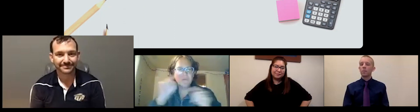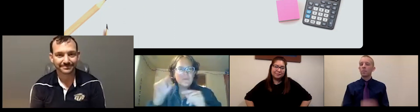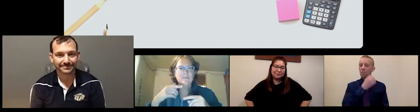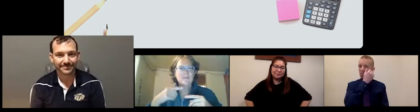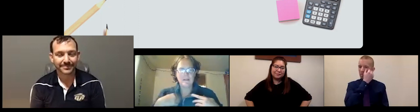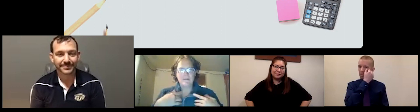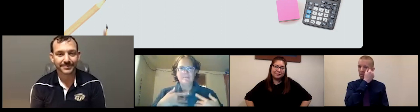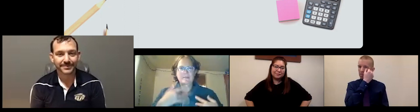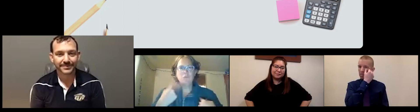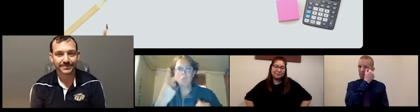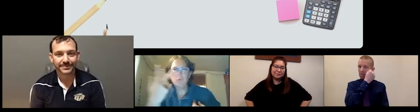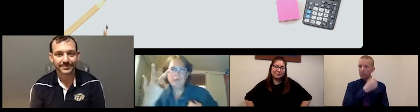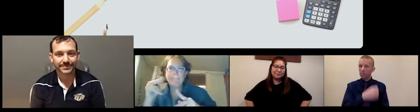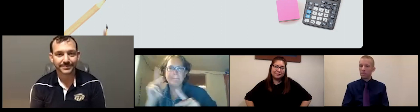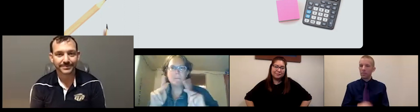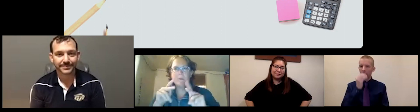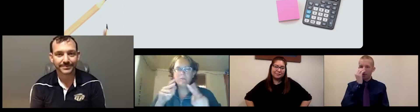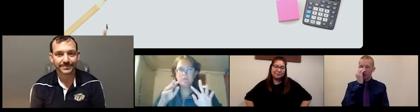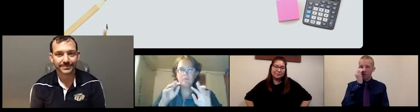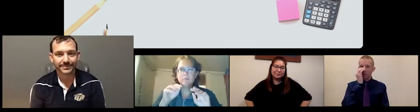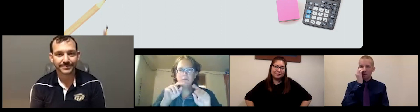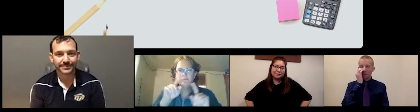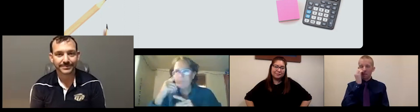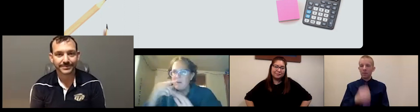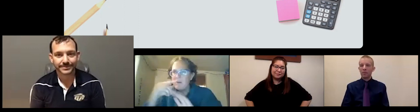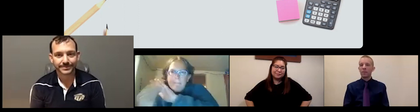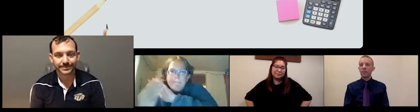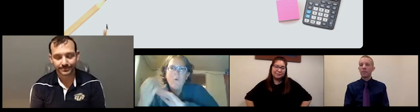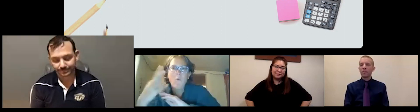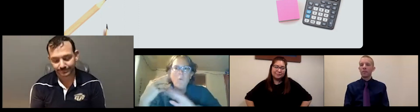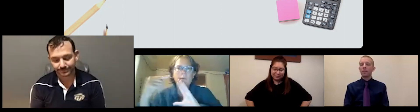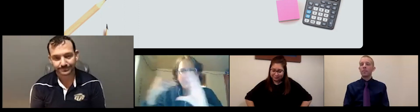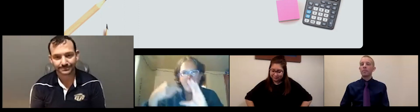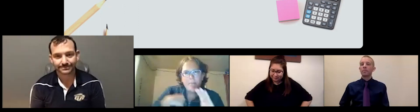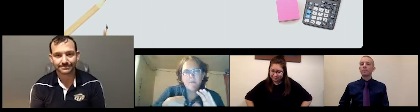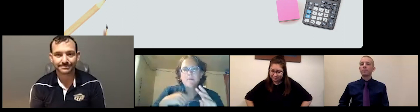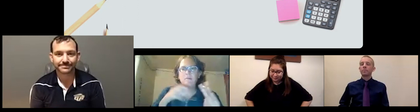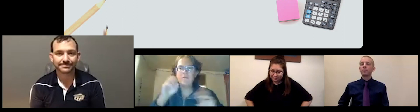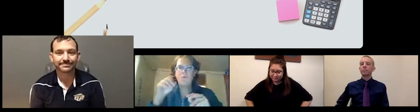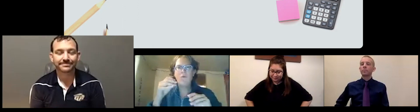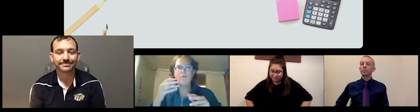I usually had two or three people who I copied notes from or emailed me.